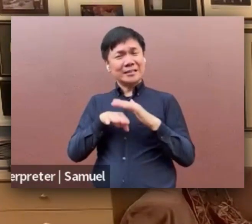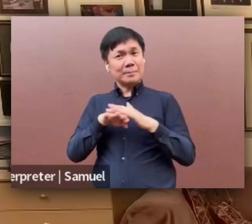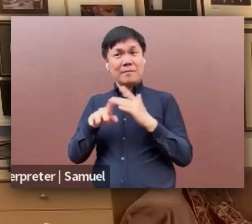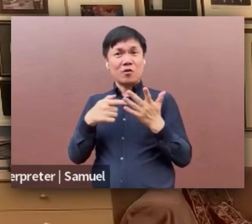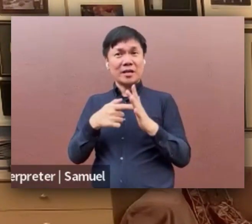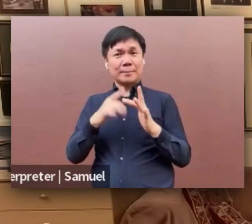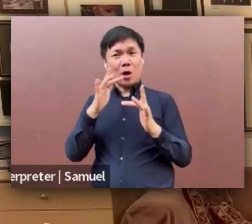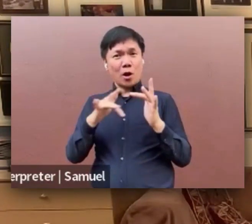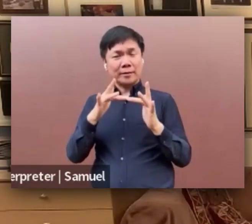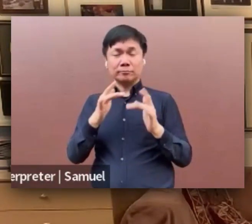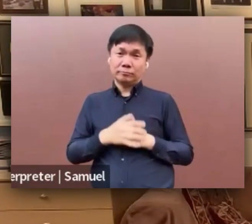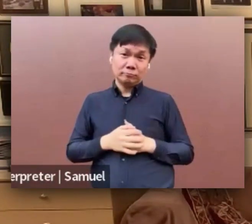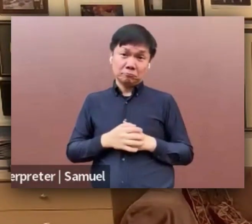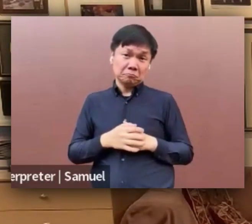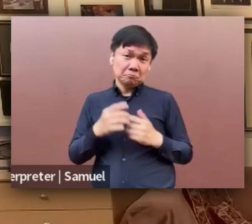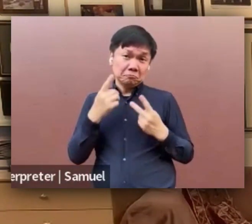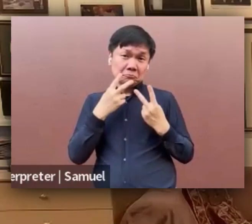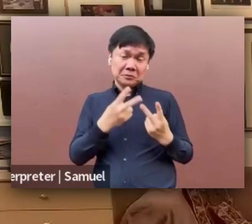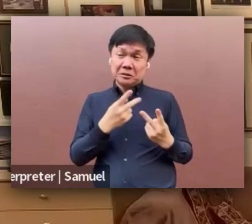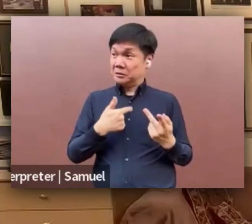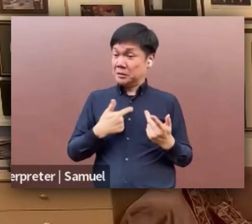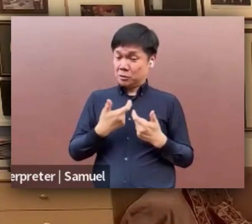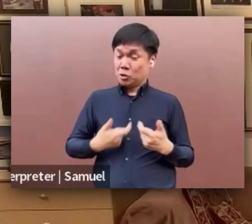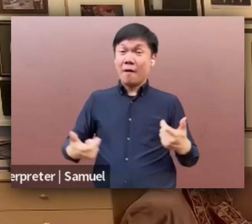accessibility of online systems. So,